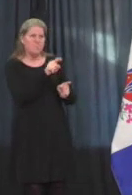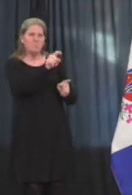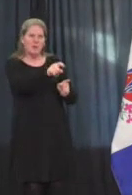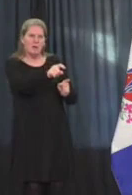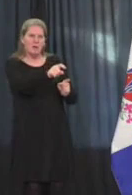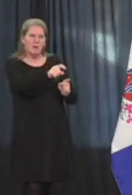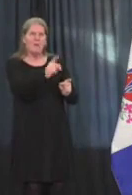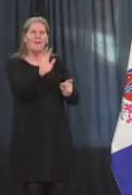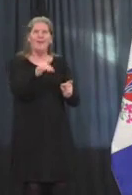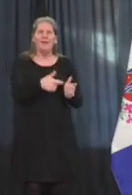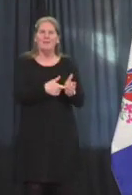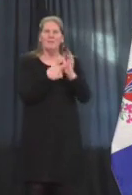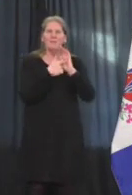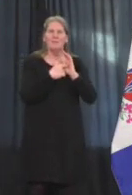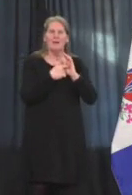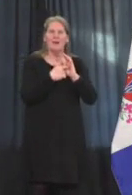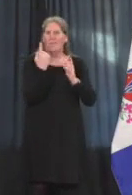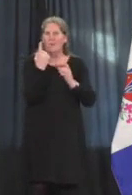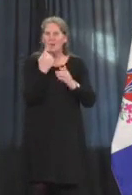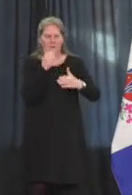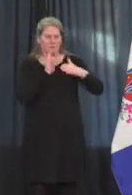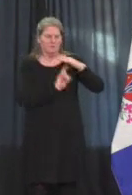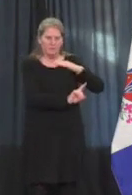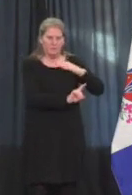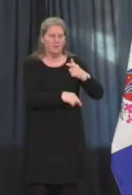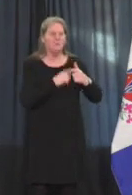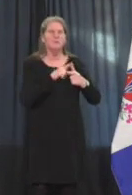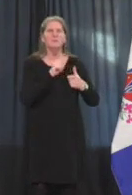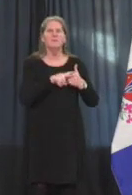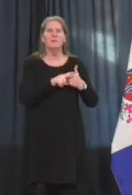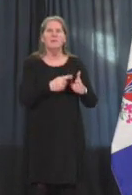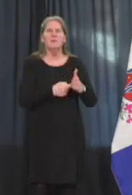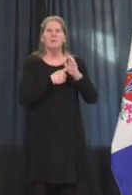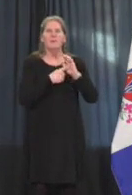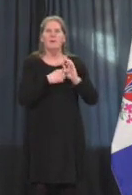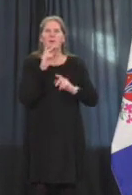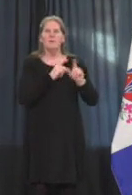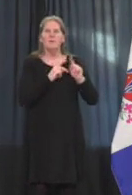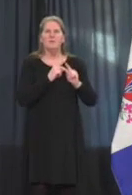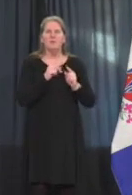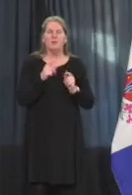REQUIREMENT TO SELF-ISOLATE, THE REQUIREMENT FOR ESSENTIAL WORKERS COMING TO THE TERRITORY